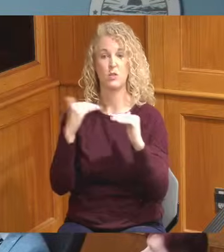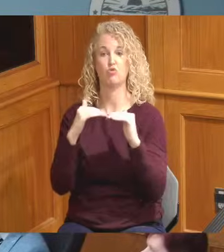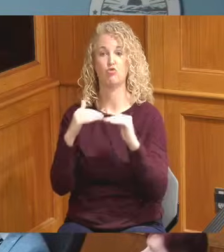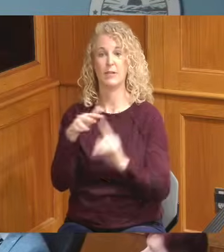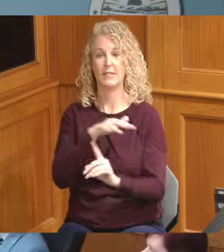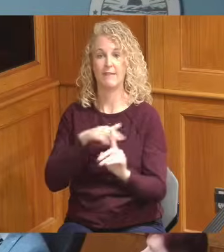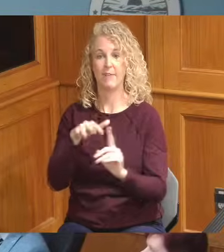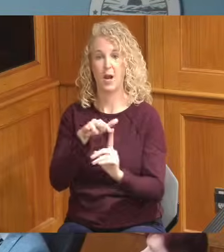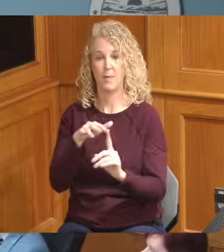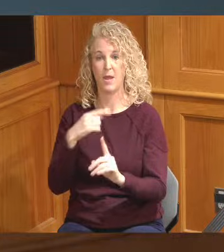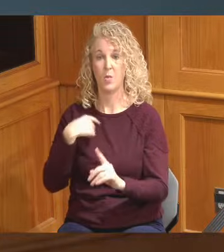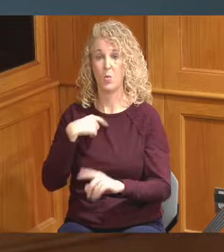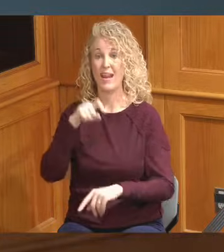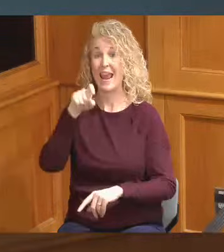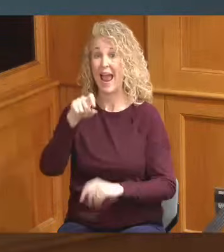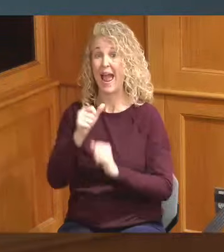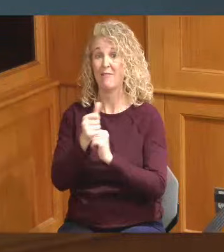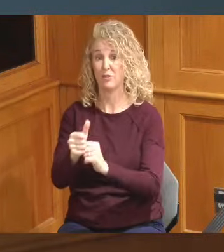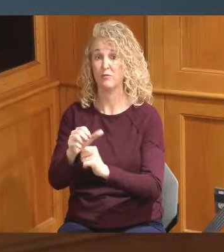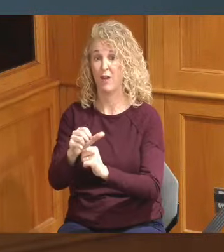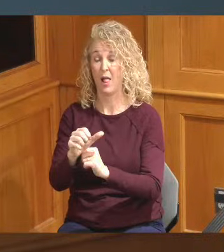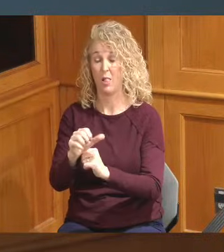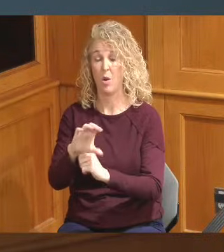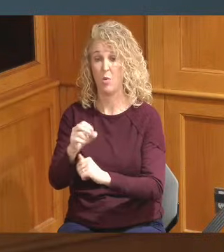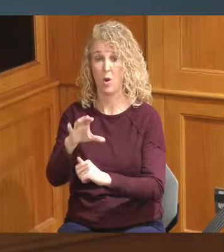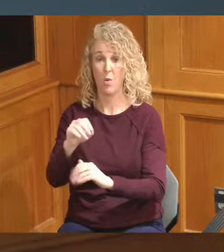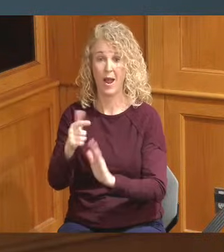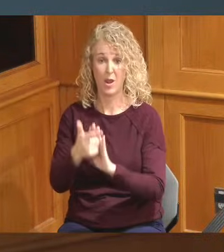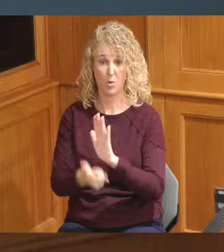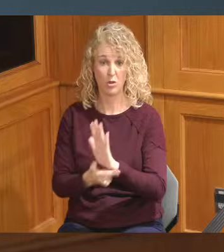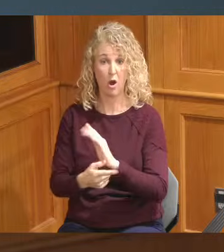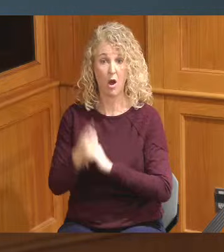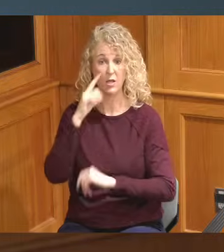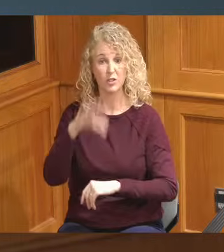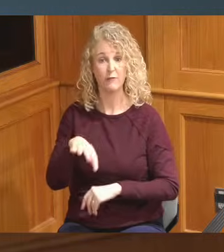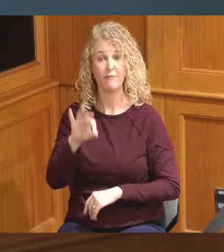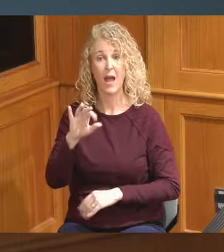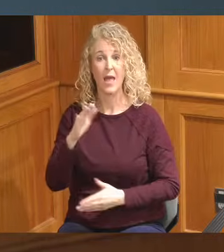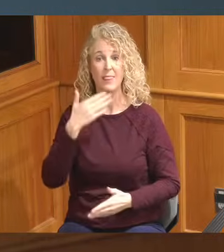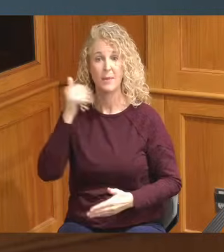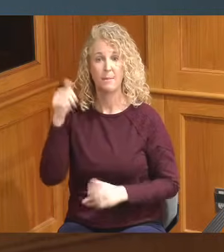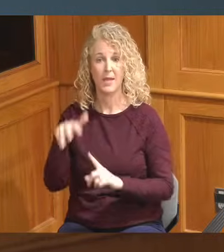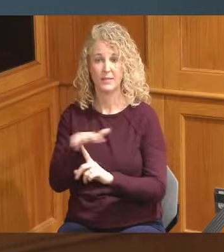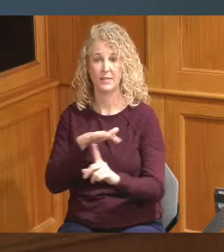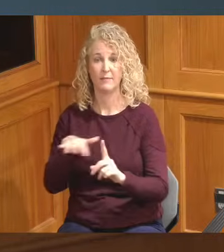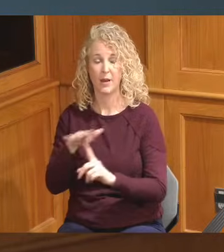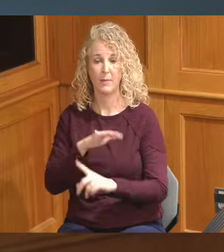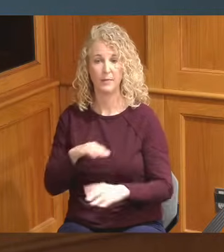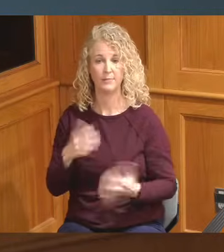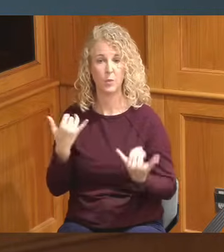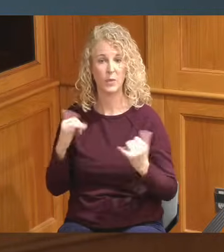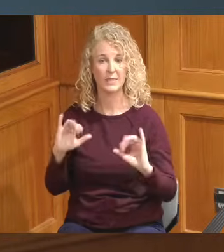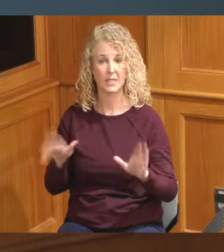but we are ethically mandated to f to put them in the least restrictive. Do we still provide